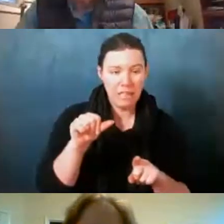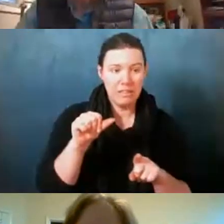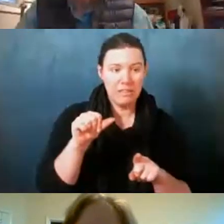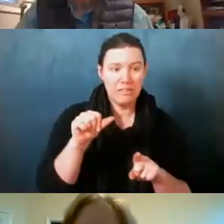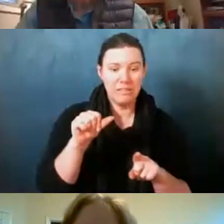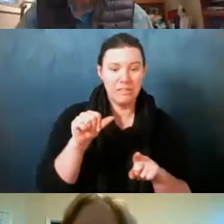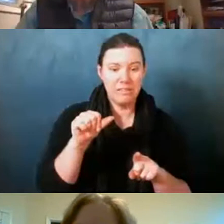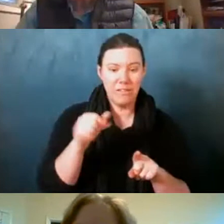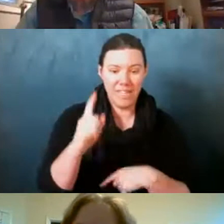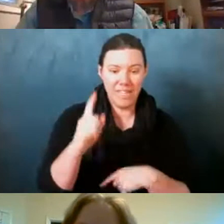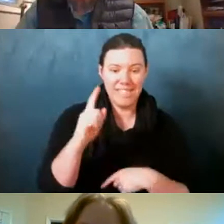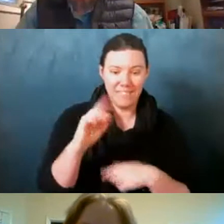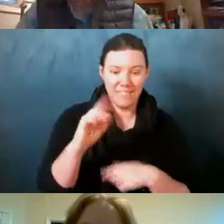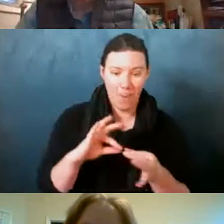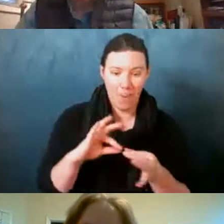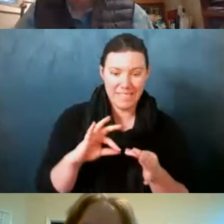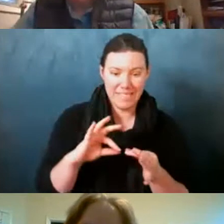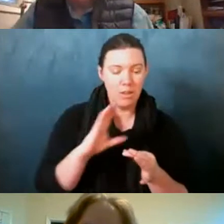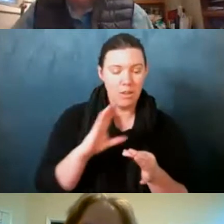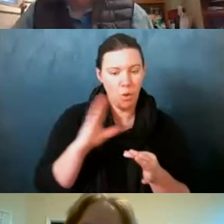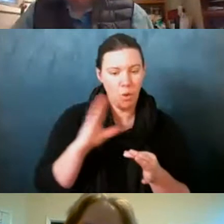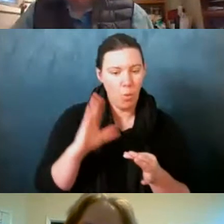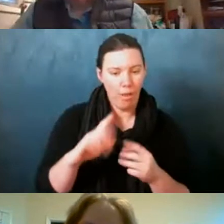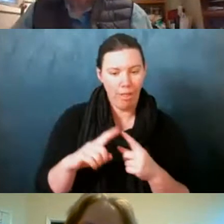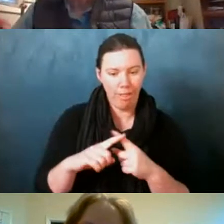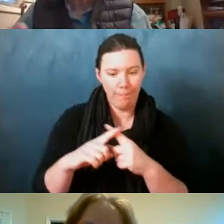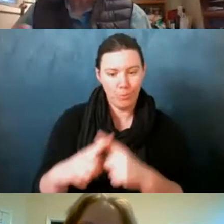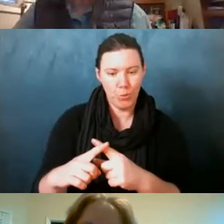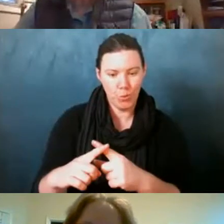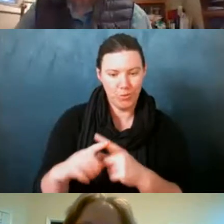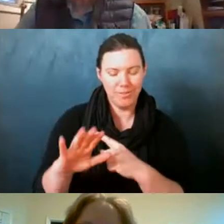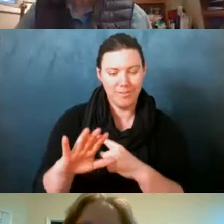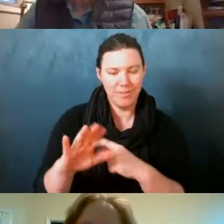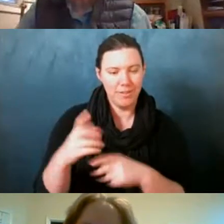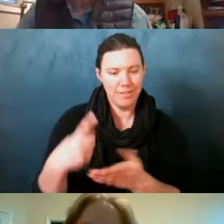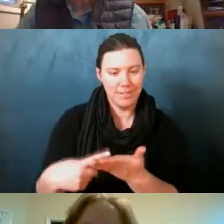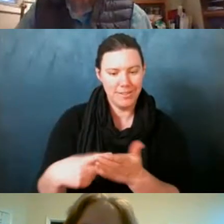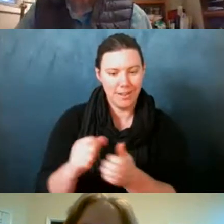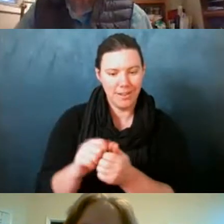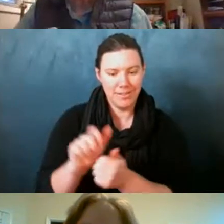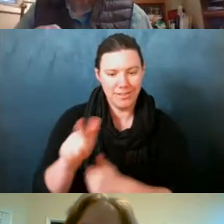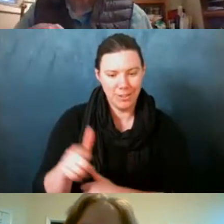we will mute you and have a conversation later. We want to create a safe space as possible